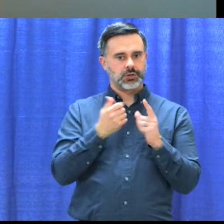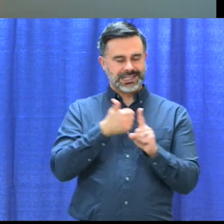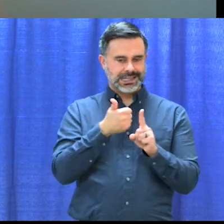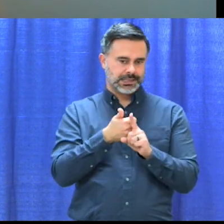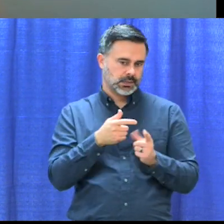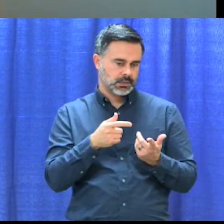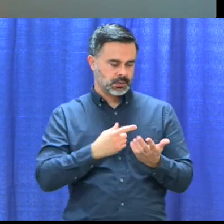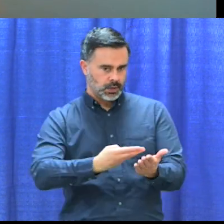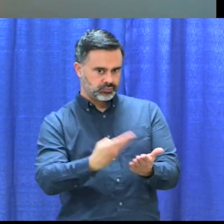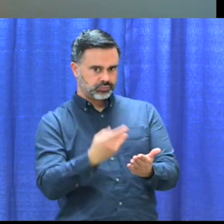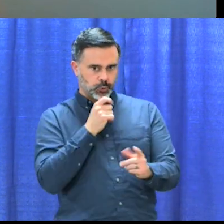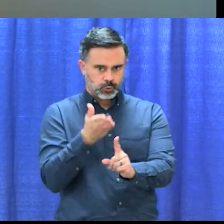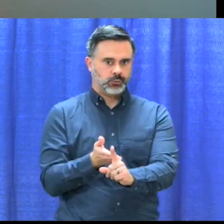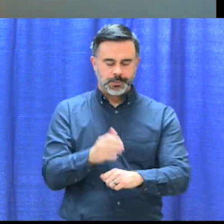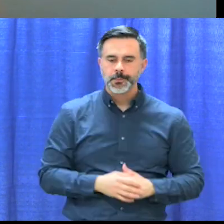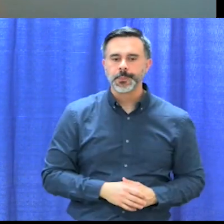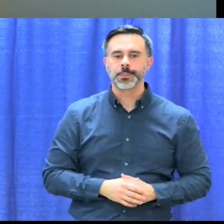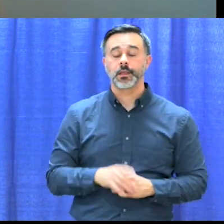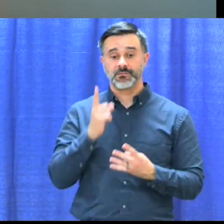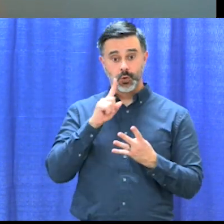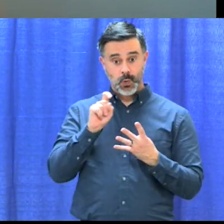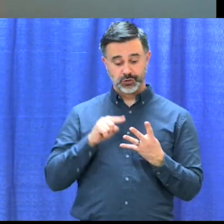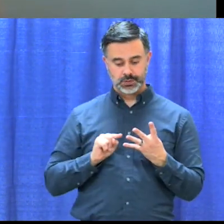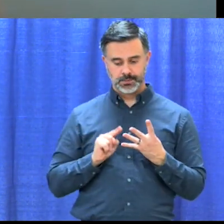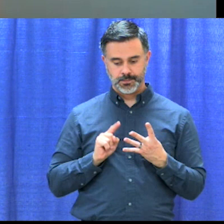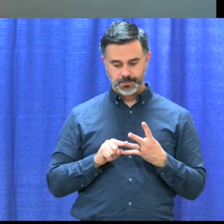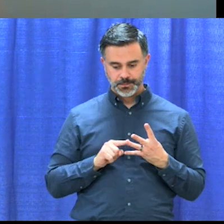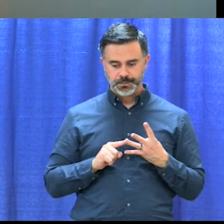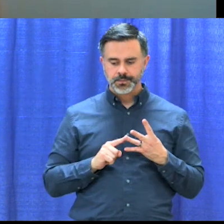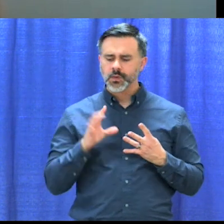For question three enabling free guests or roaming services.